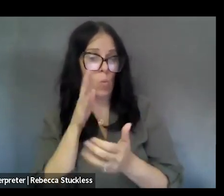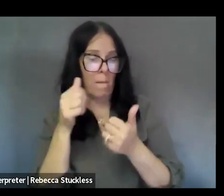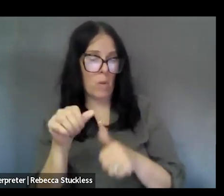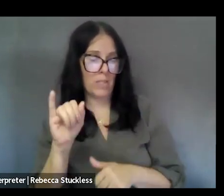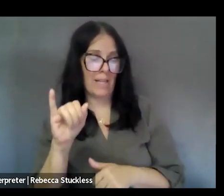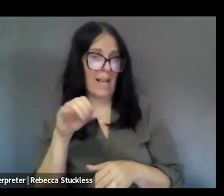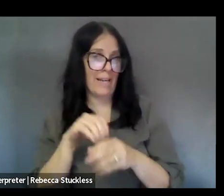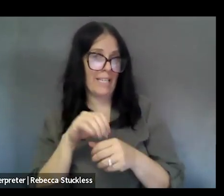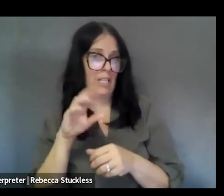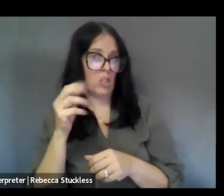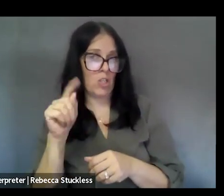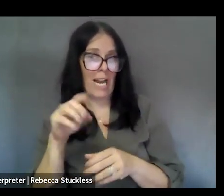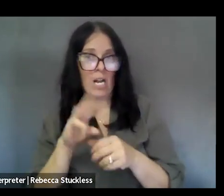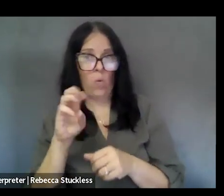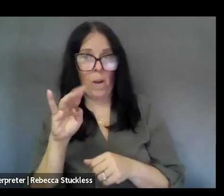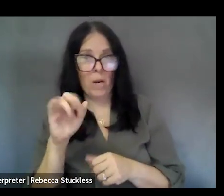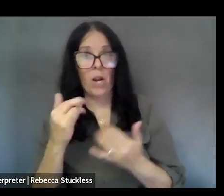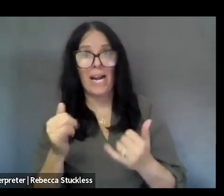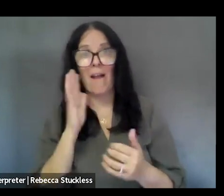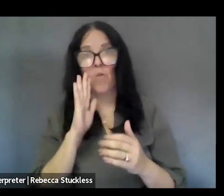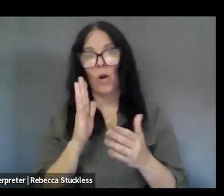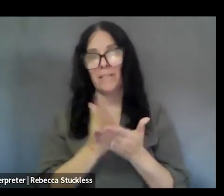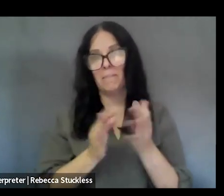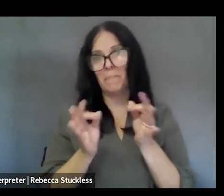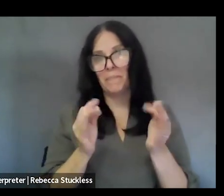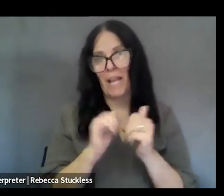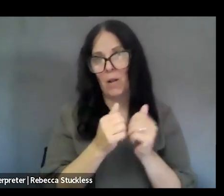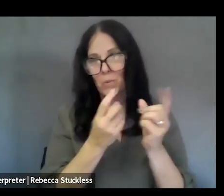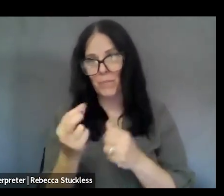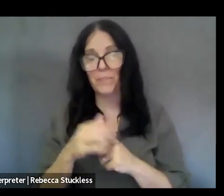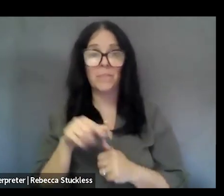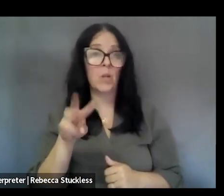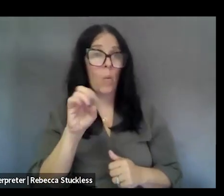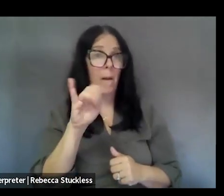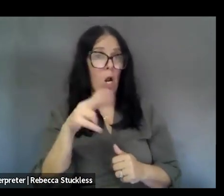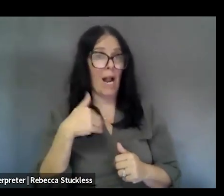the webinar, and now for some housekeeping. This webinar is being recorded and will be